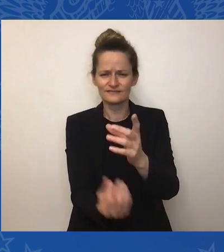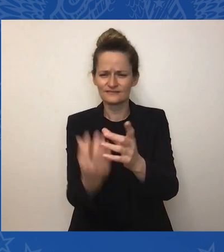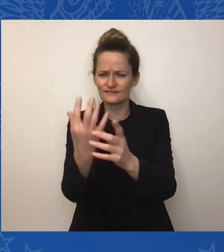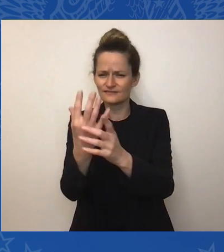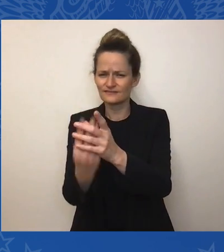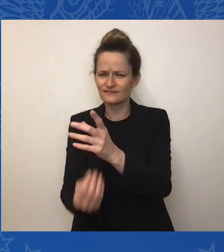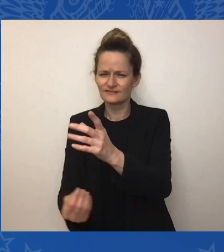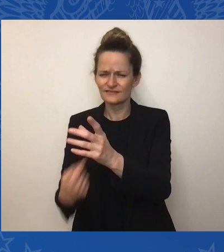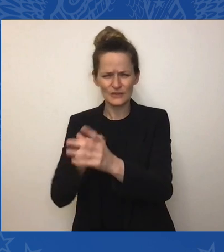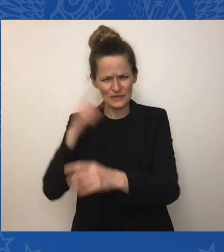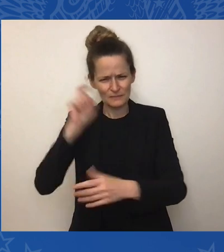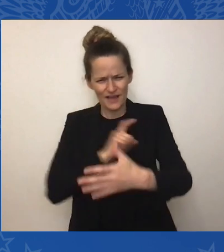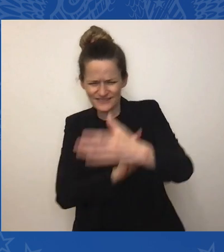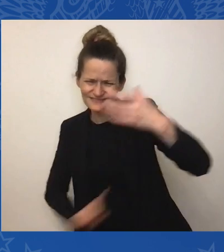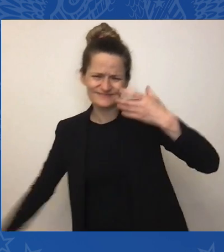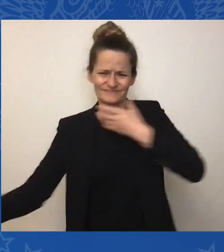We cannot outlaw tragedy, I know,